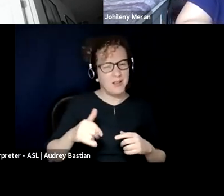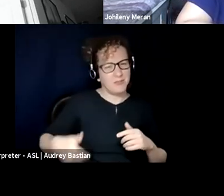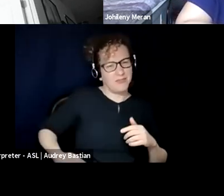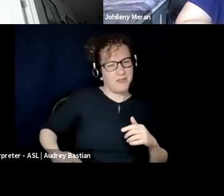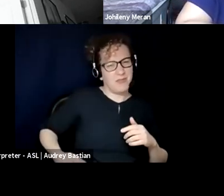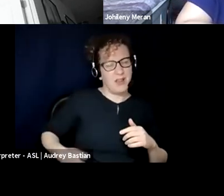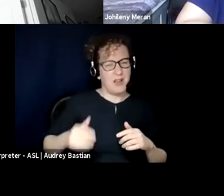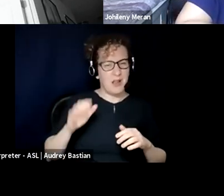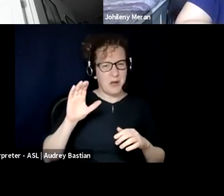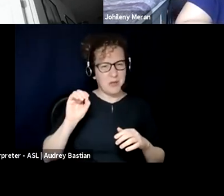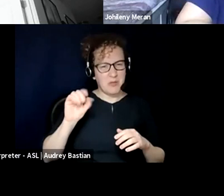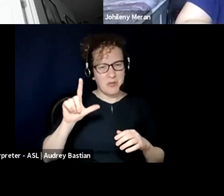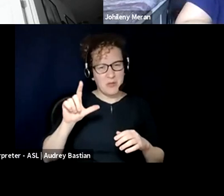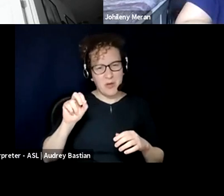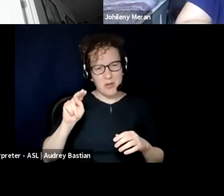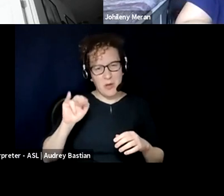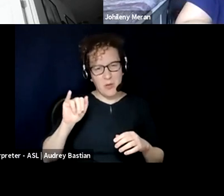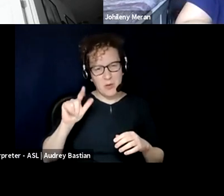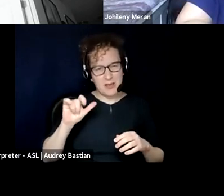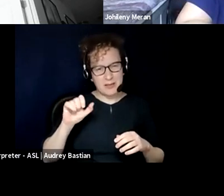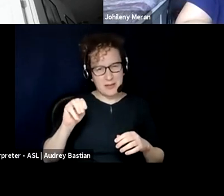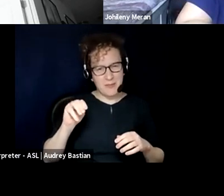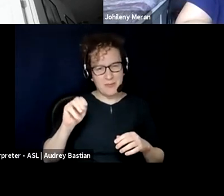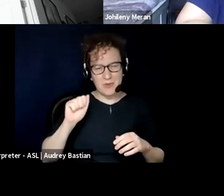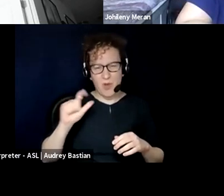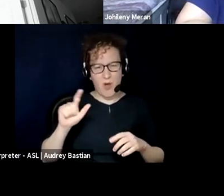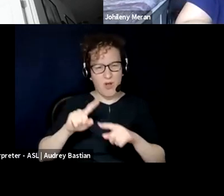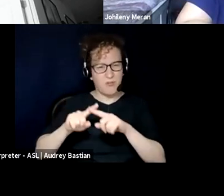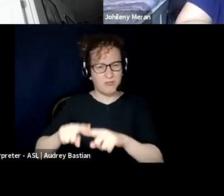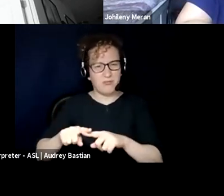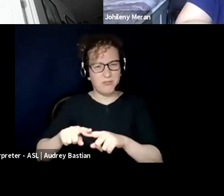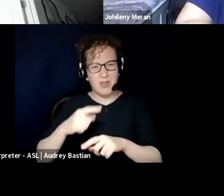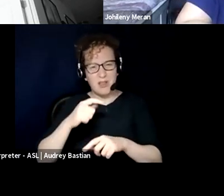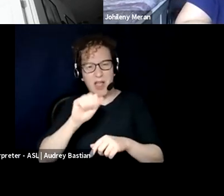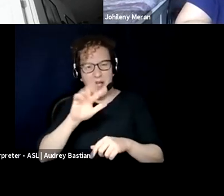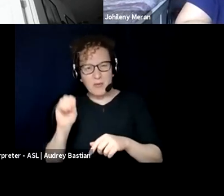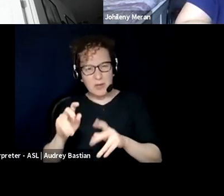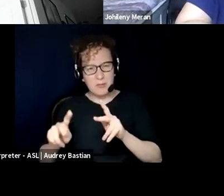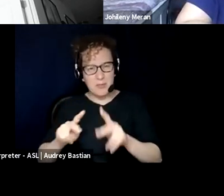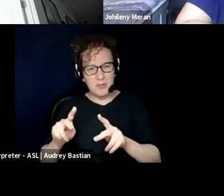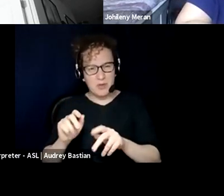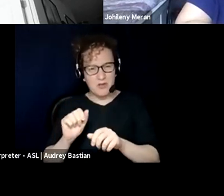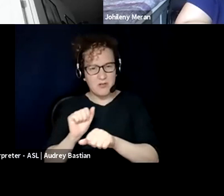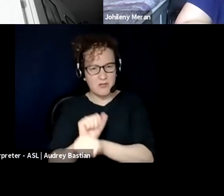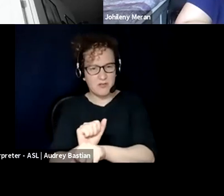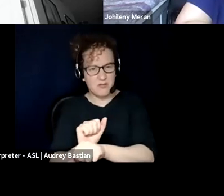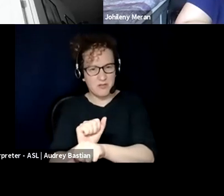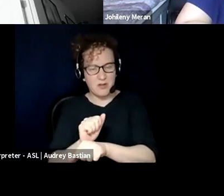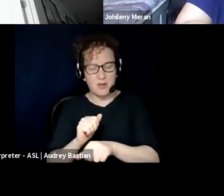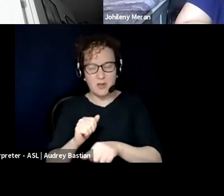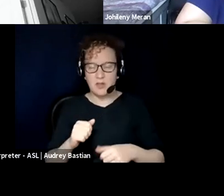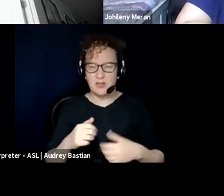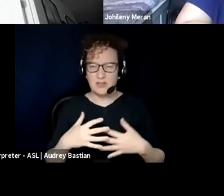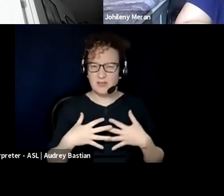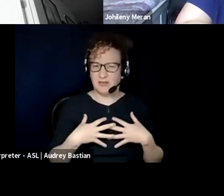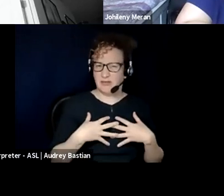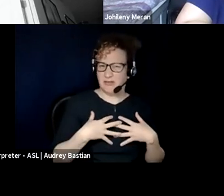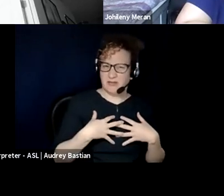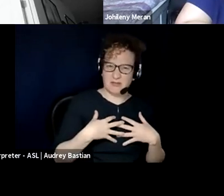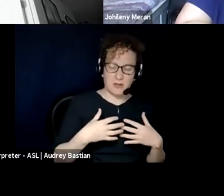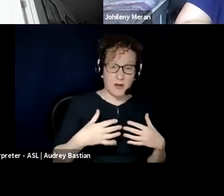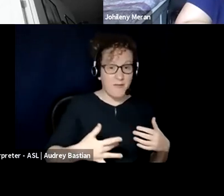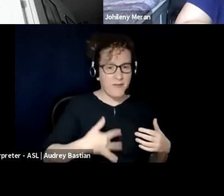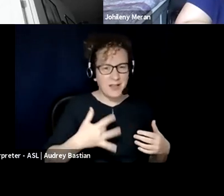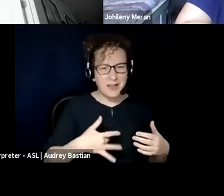All of it was just on the backs of African people. And there was just a lot of reminiscence